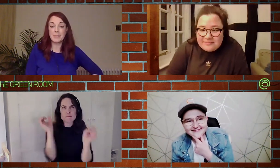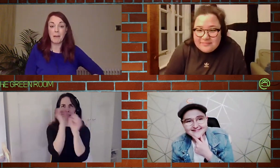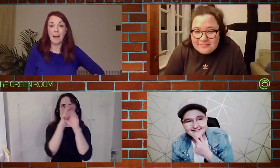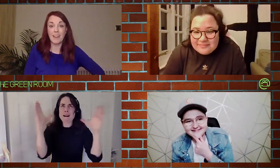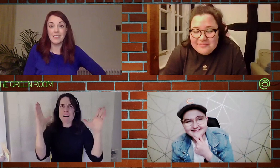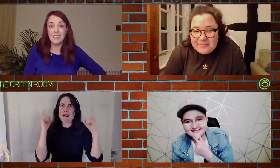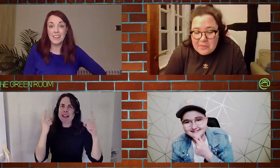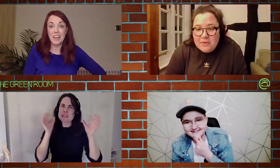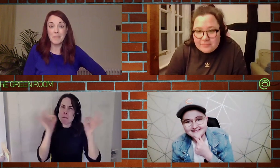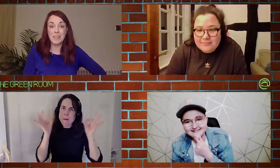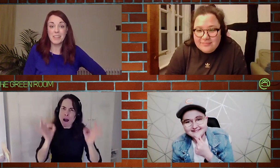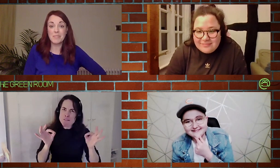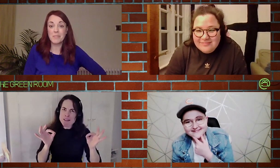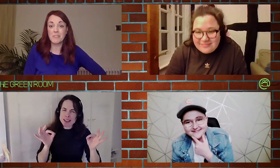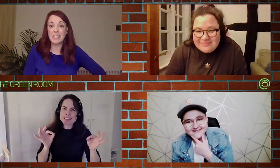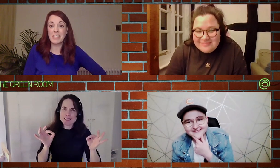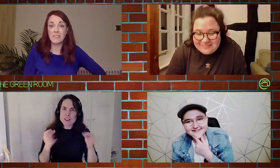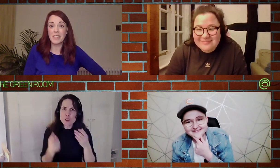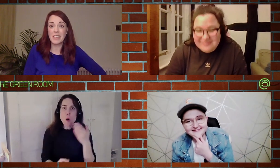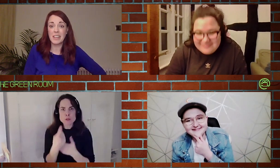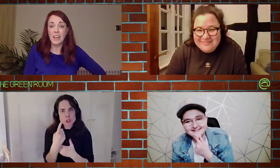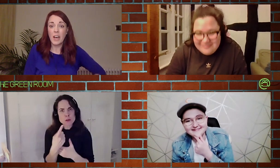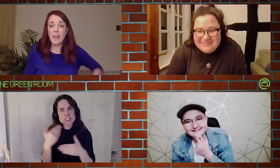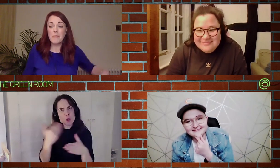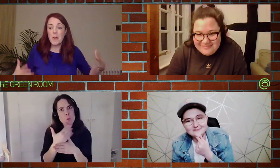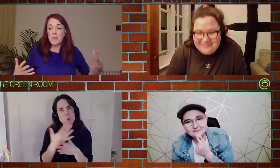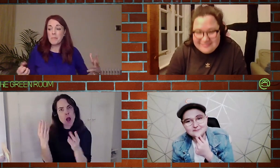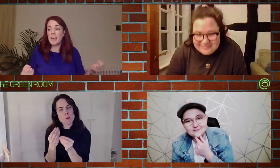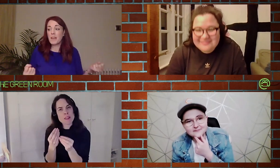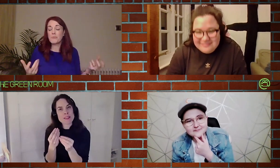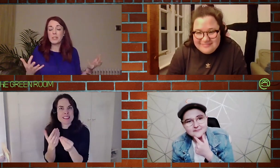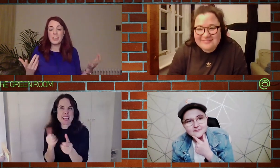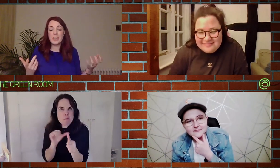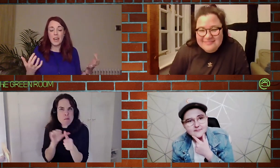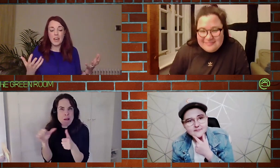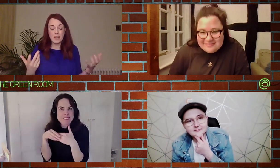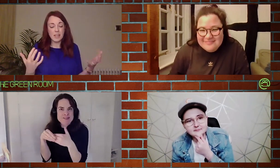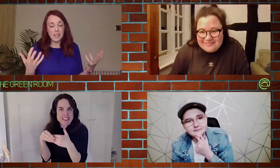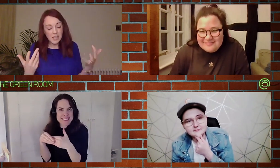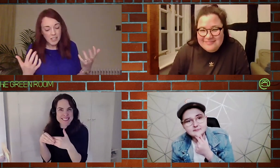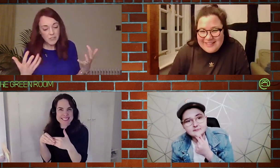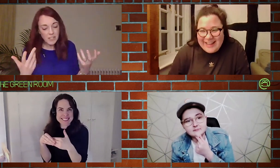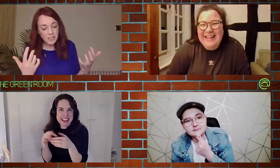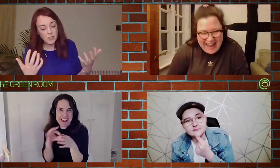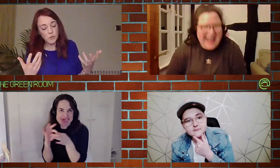best pal and make something really lovely. Bea. I'm really interested, though to